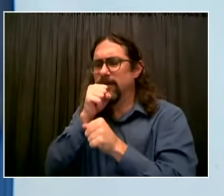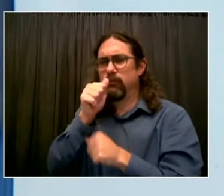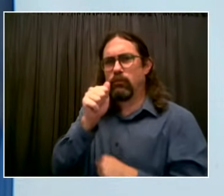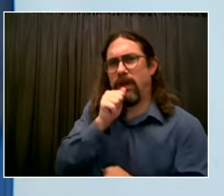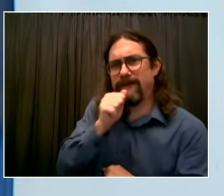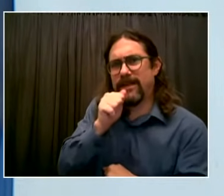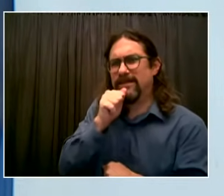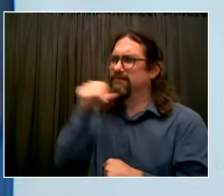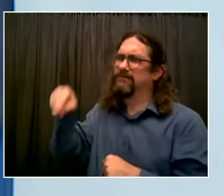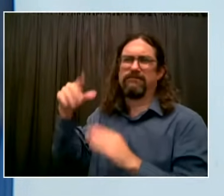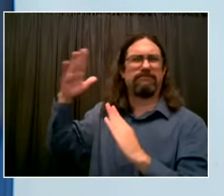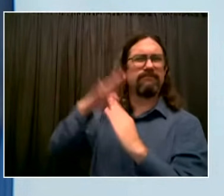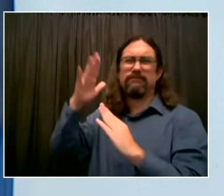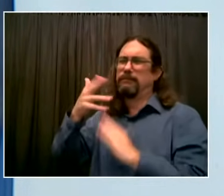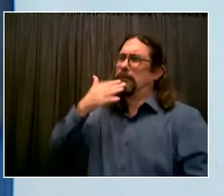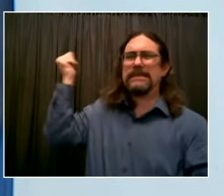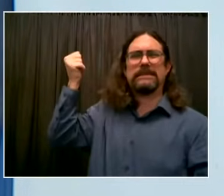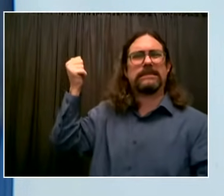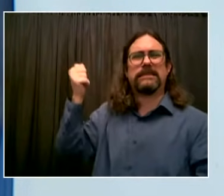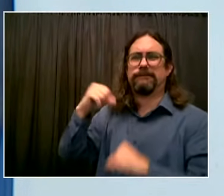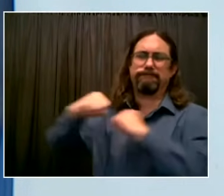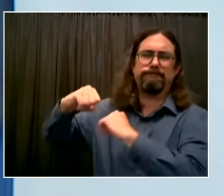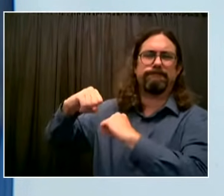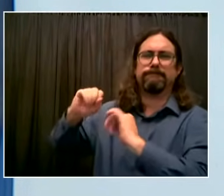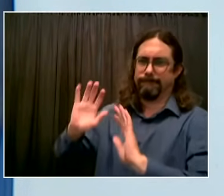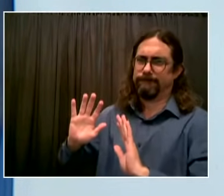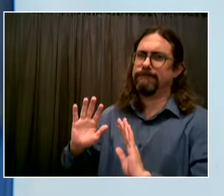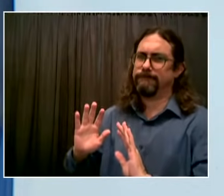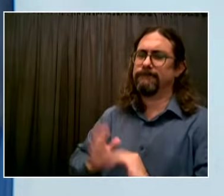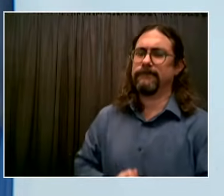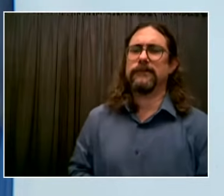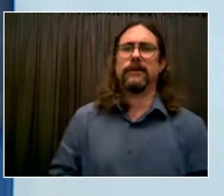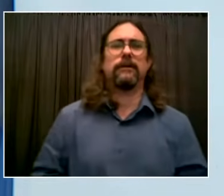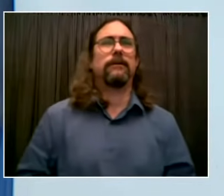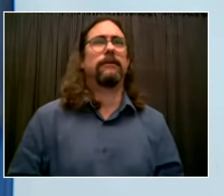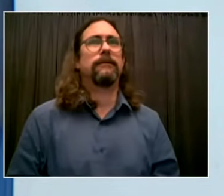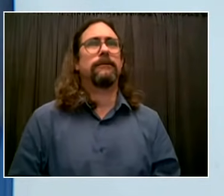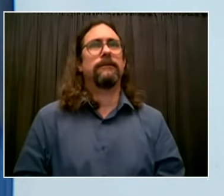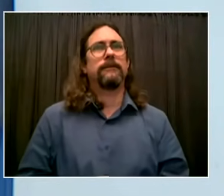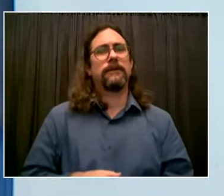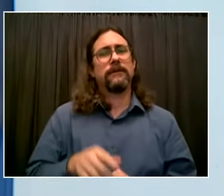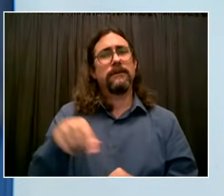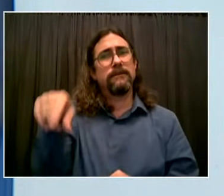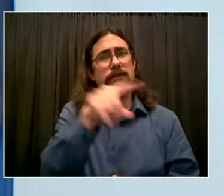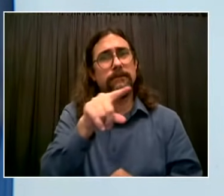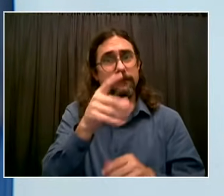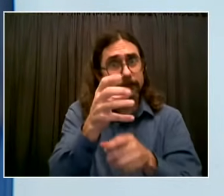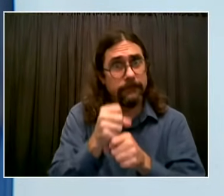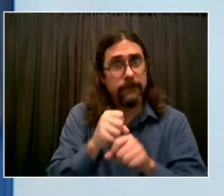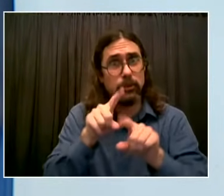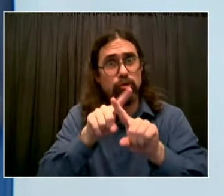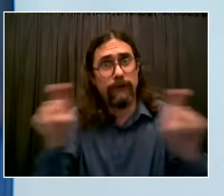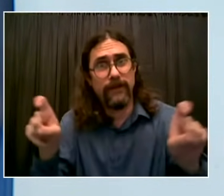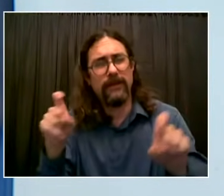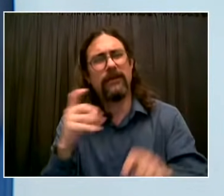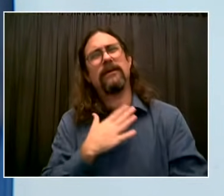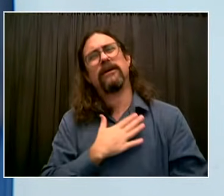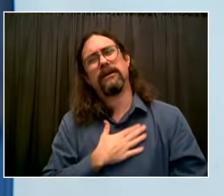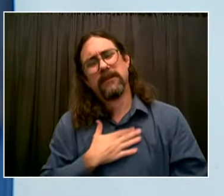PERSON YOU MAY LIVE WITH. BUT THE ONE MOST IMPORTANT THING ABOUT THIS IS